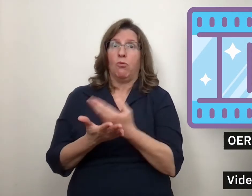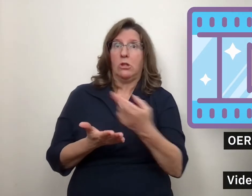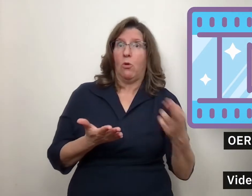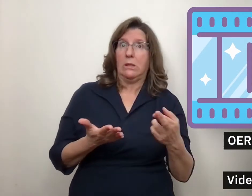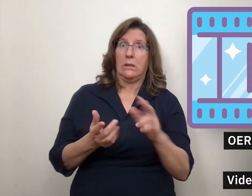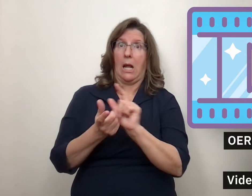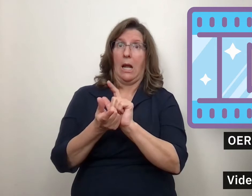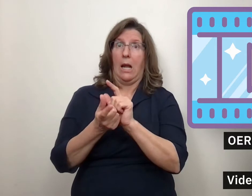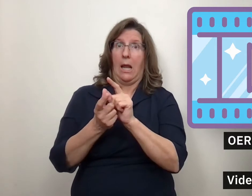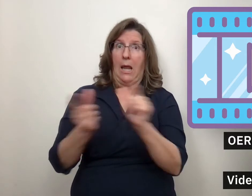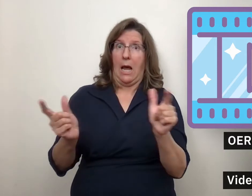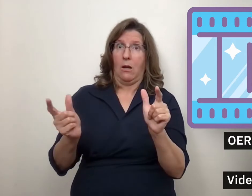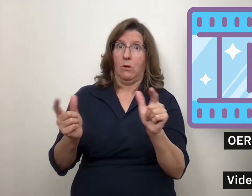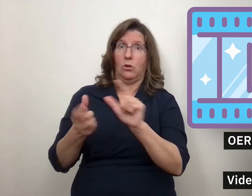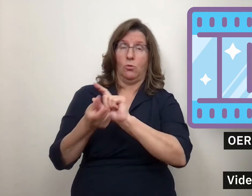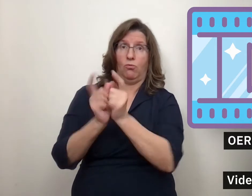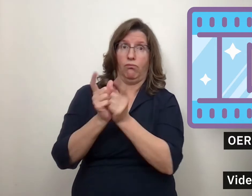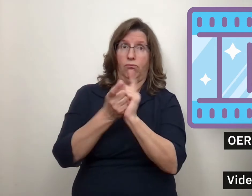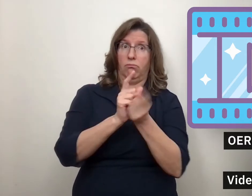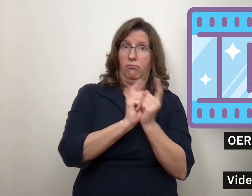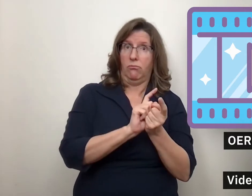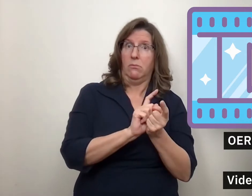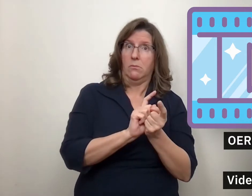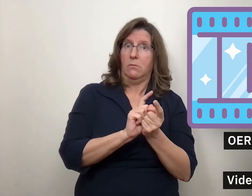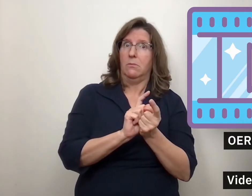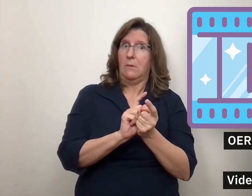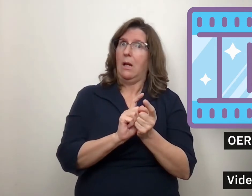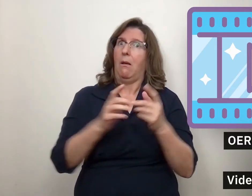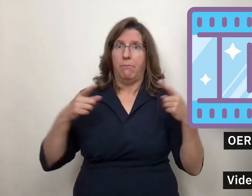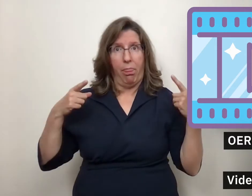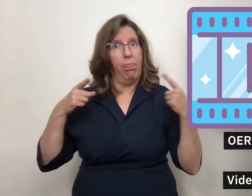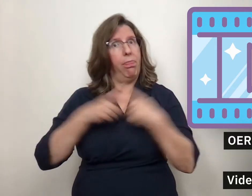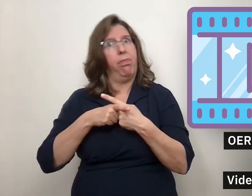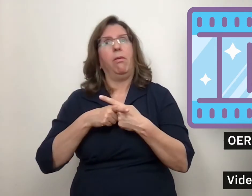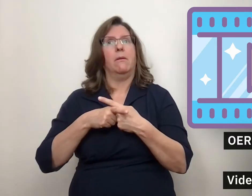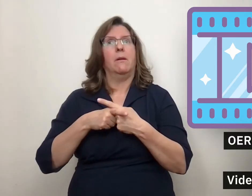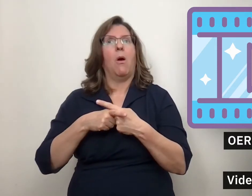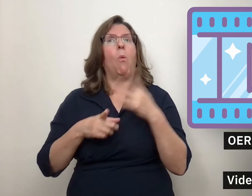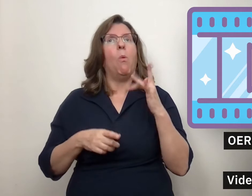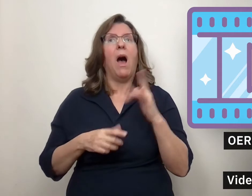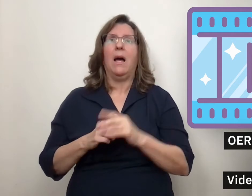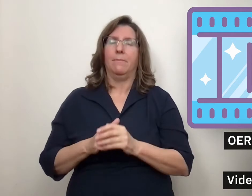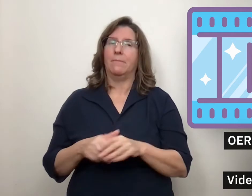Current OER and sign language translations are somewhat in conflict.